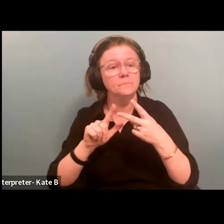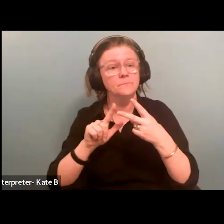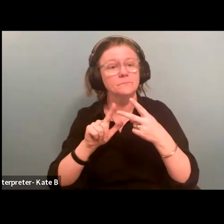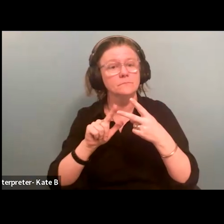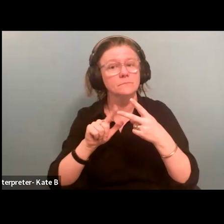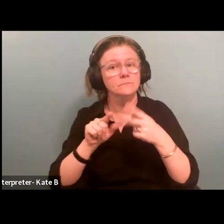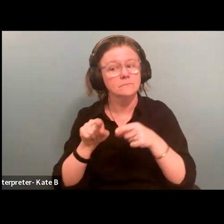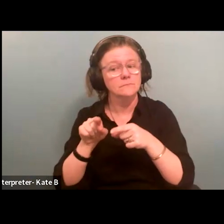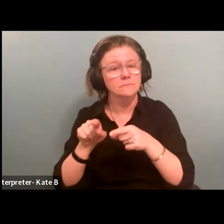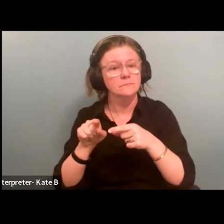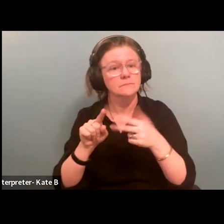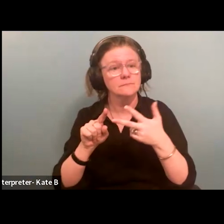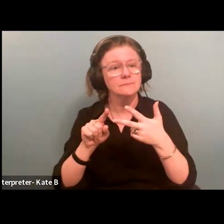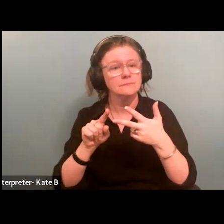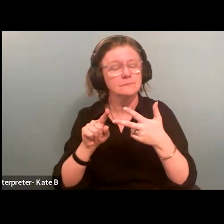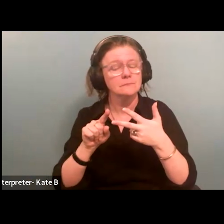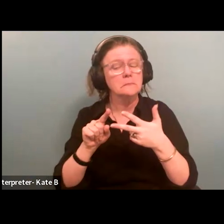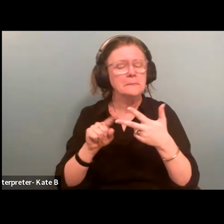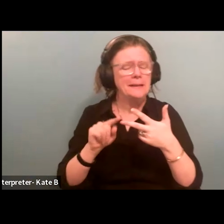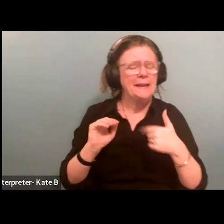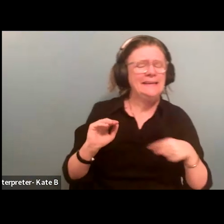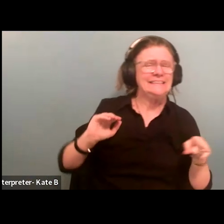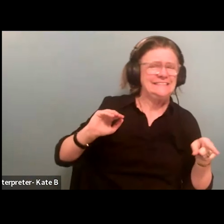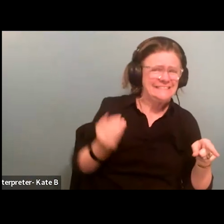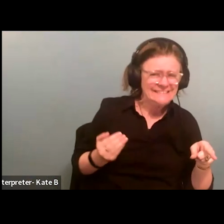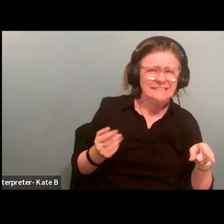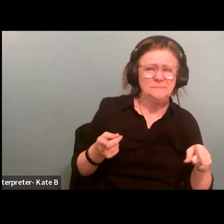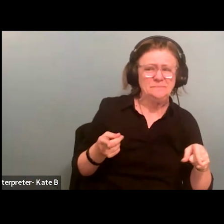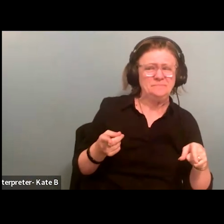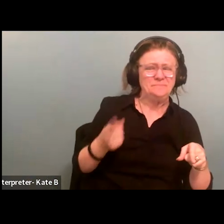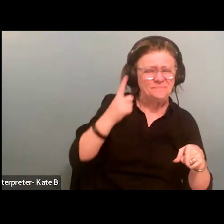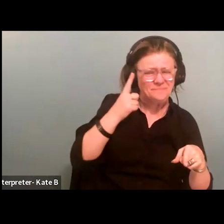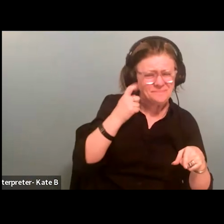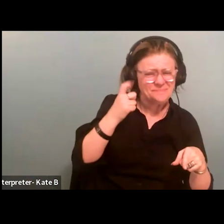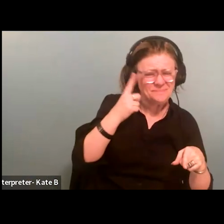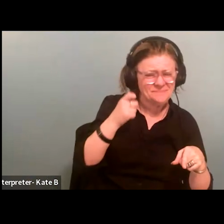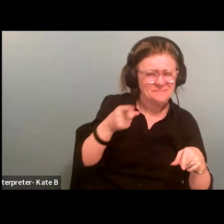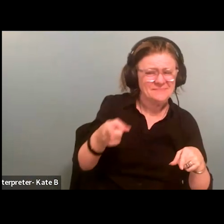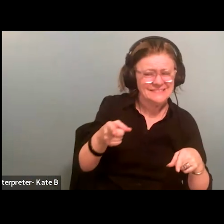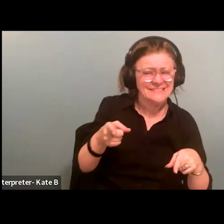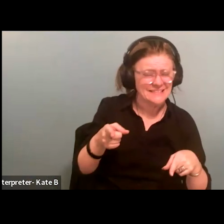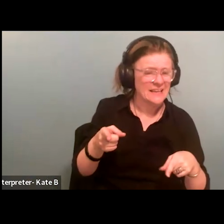it must be, like it said, reasonable to believe that they are at imminent risk of danger